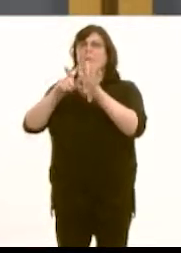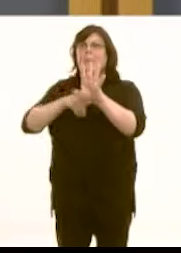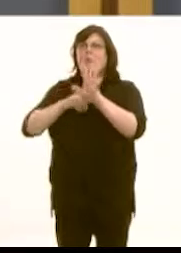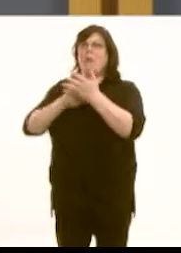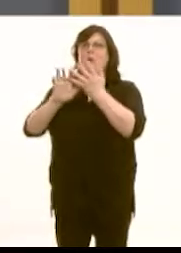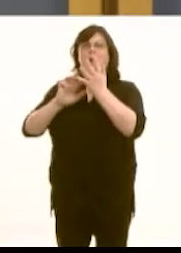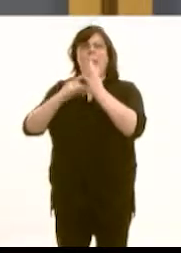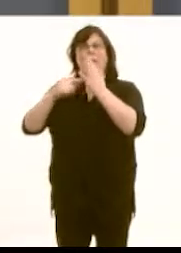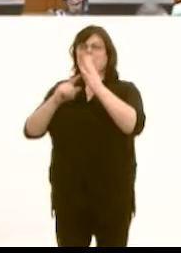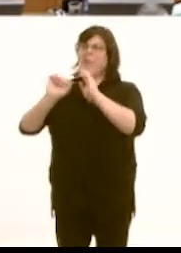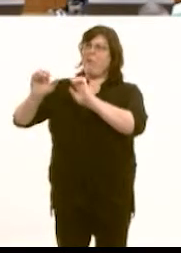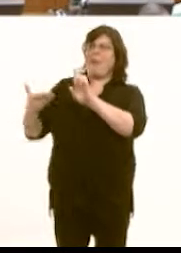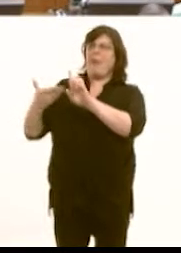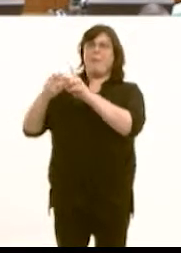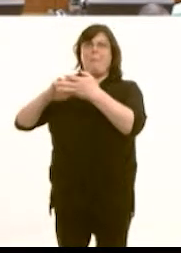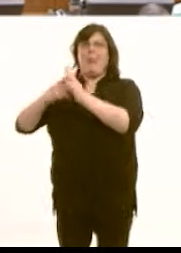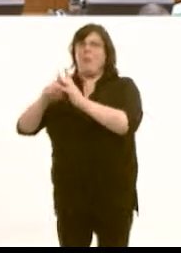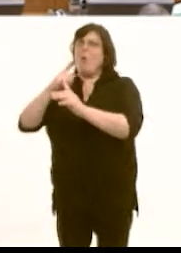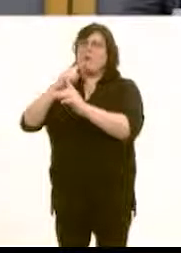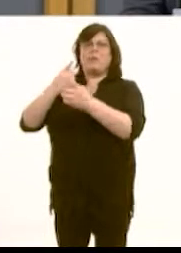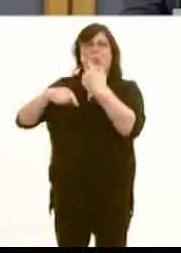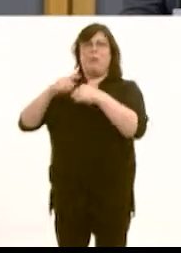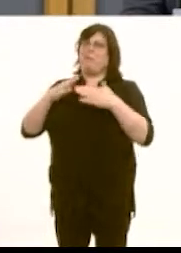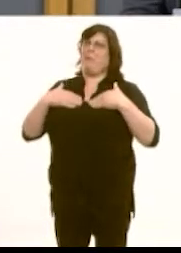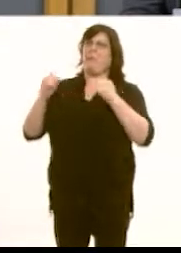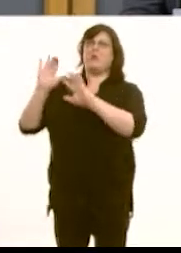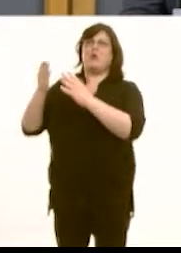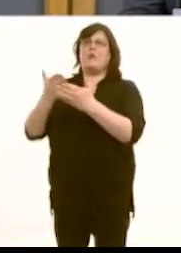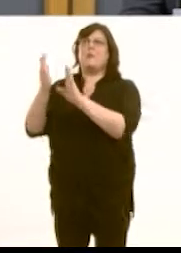[Interruption.] Y Llywydd / The Presiding Officer: Darren Millar, youíve had your opportunity. Lynne Neagle.